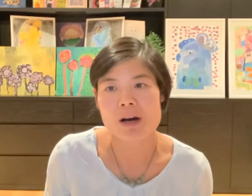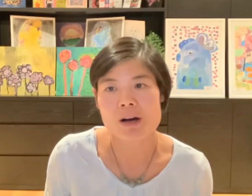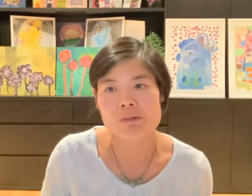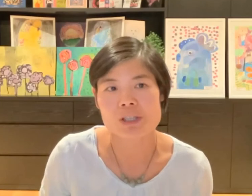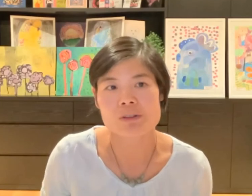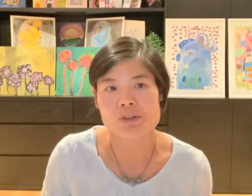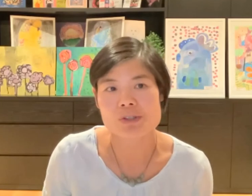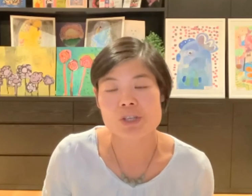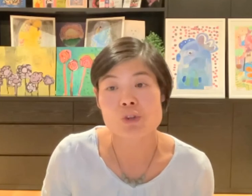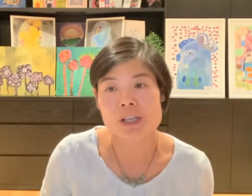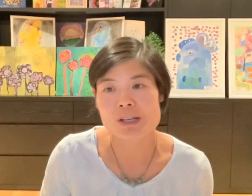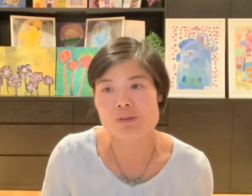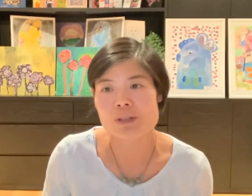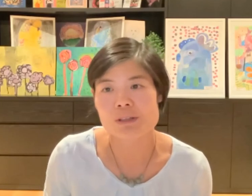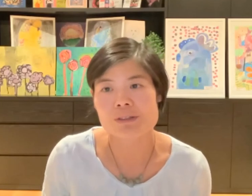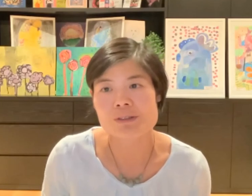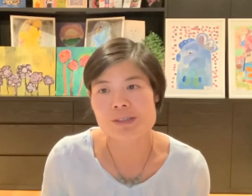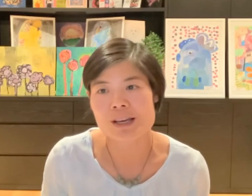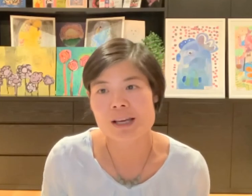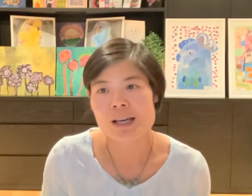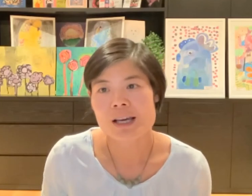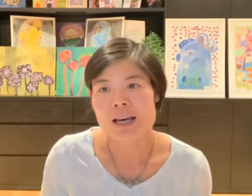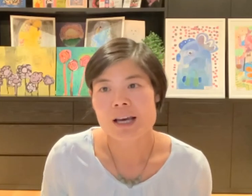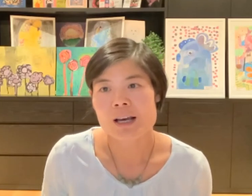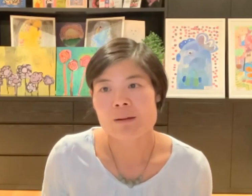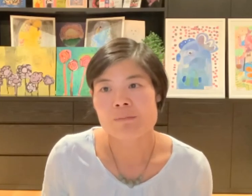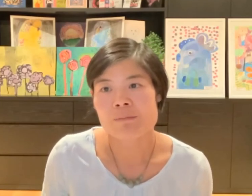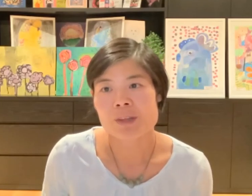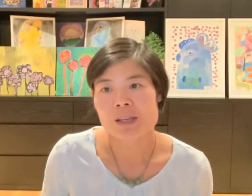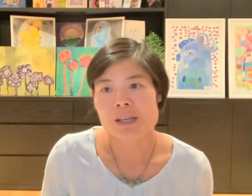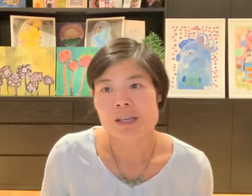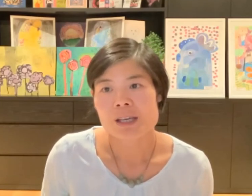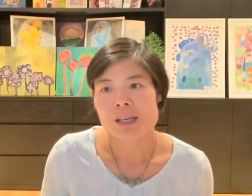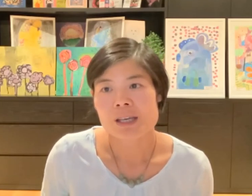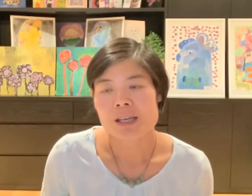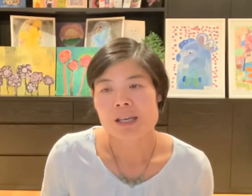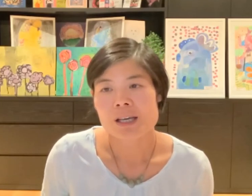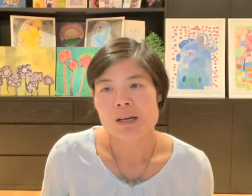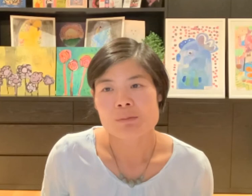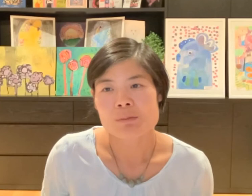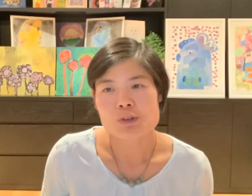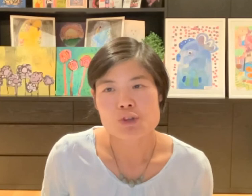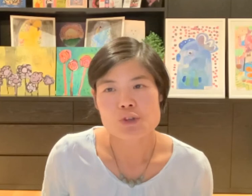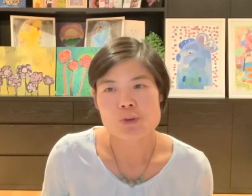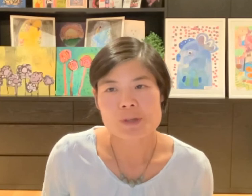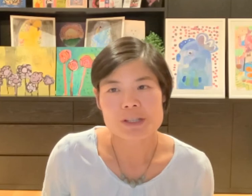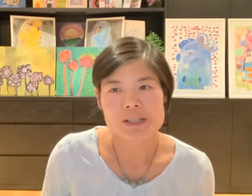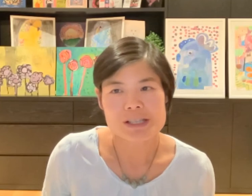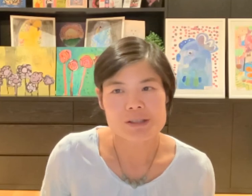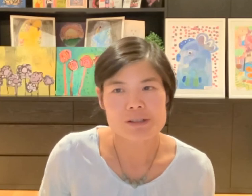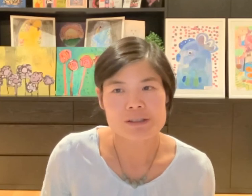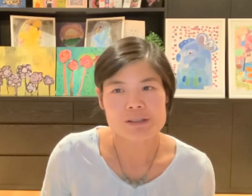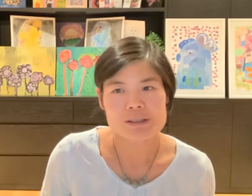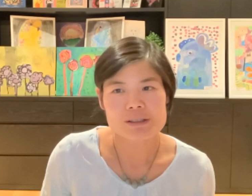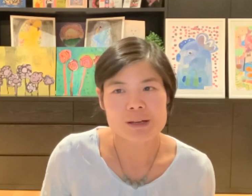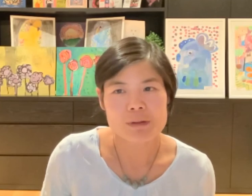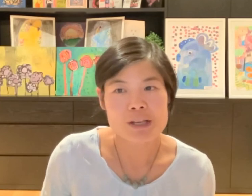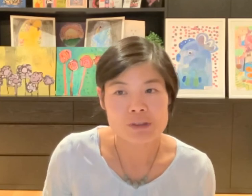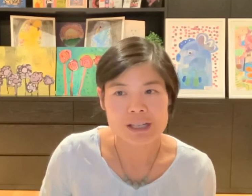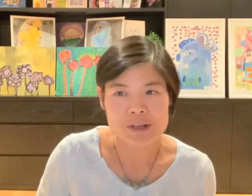and unilateral hearing loss. I'm not sure whether I'm answering that question or not.